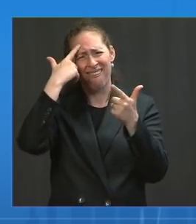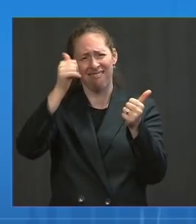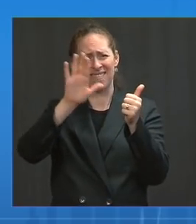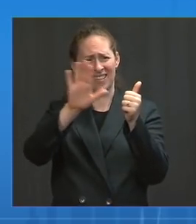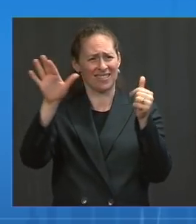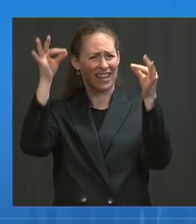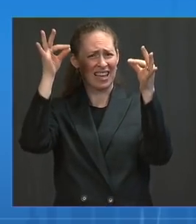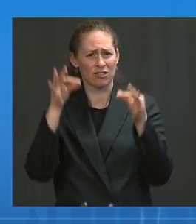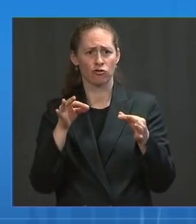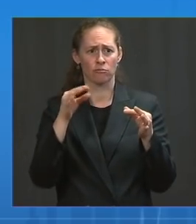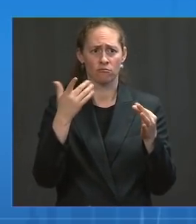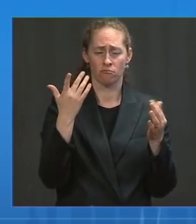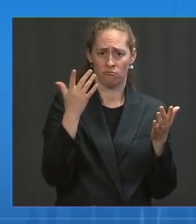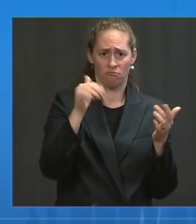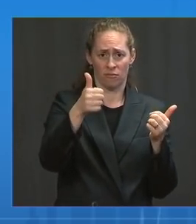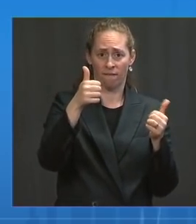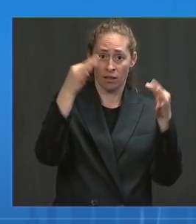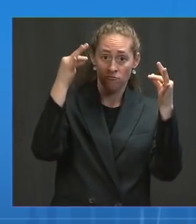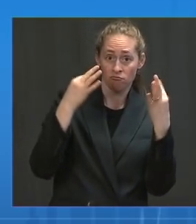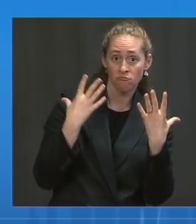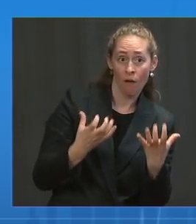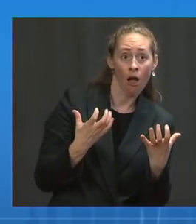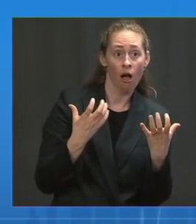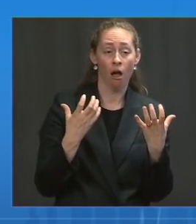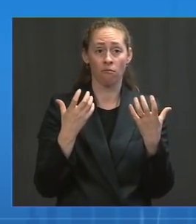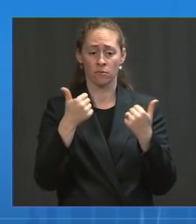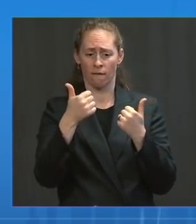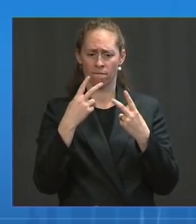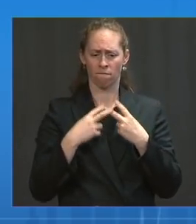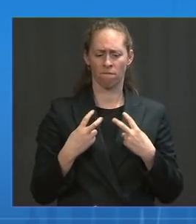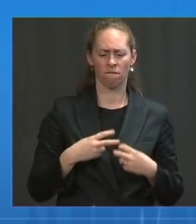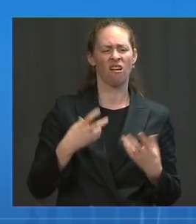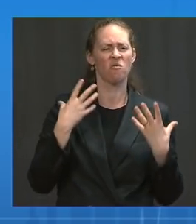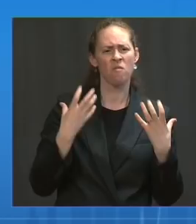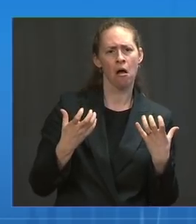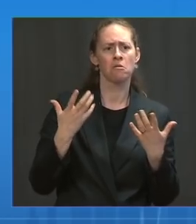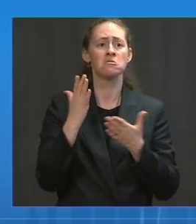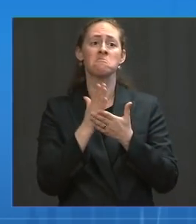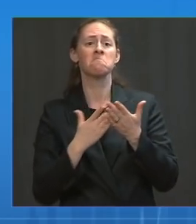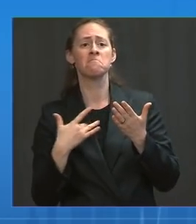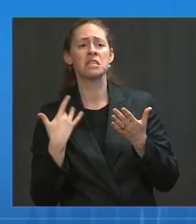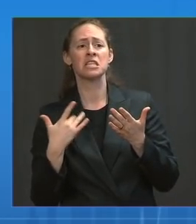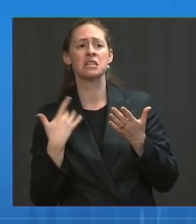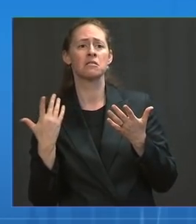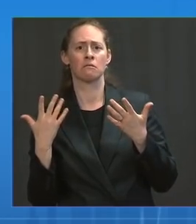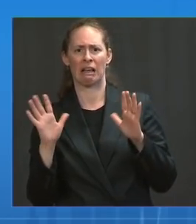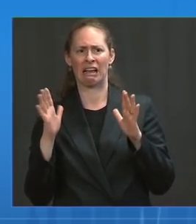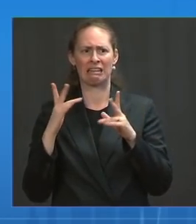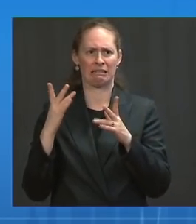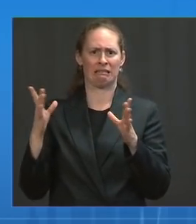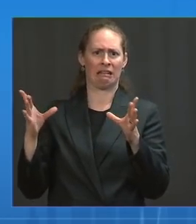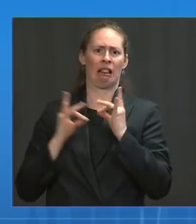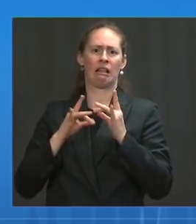to make an evaluation of the level of risk. Some people are very, very risk averse, and they say even though you're telling me